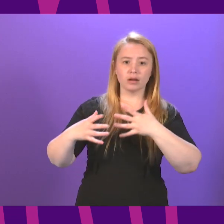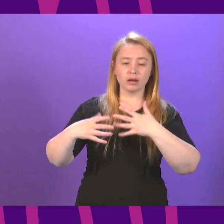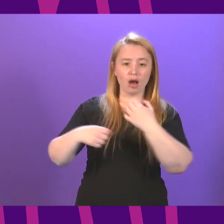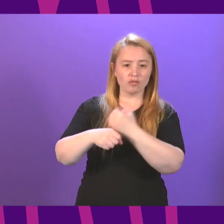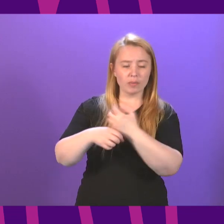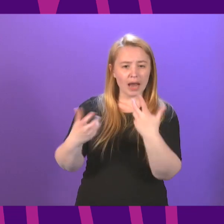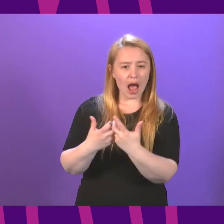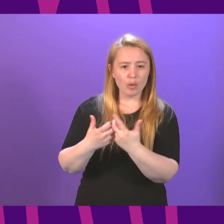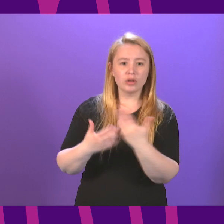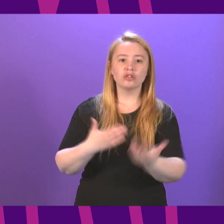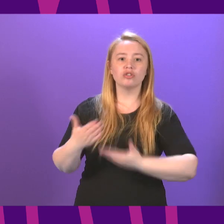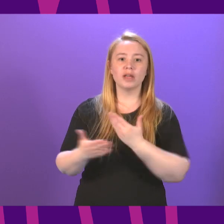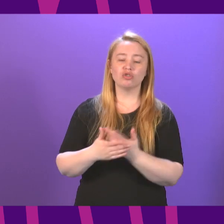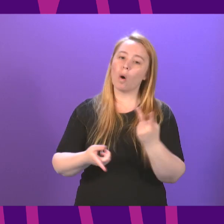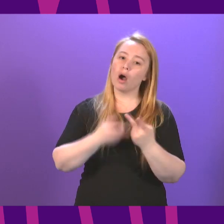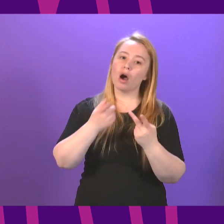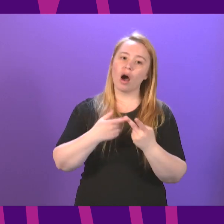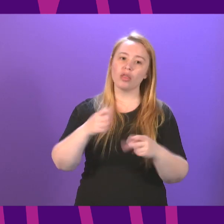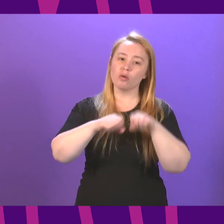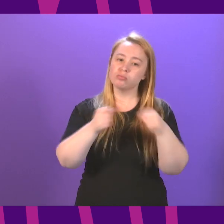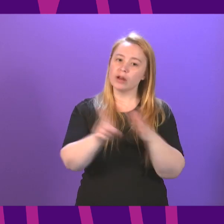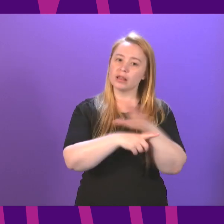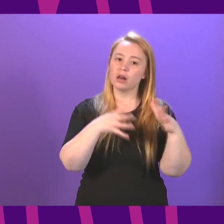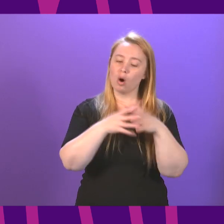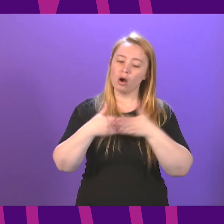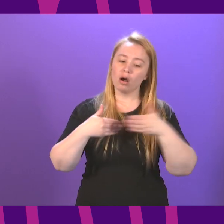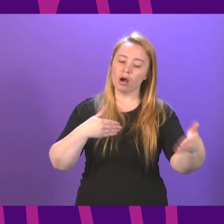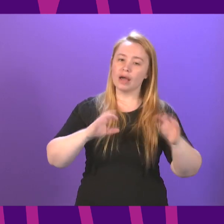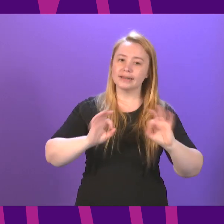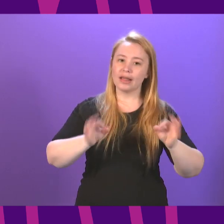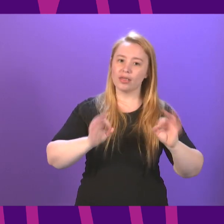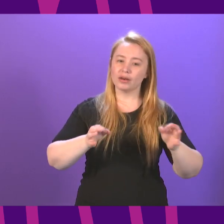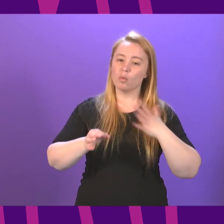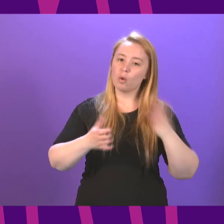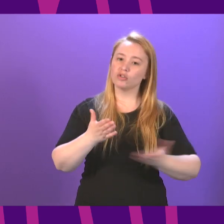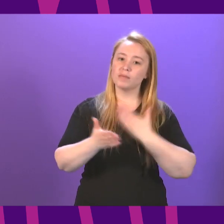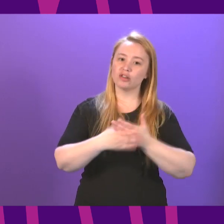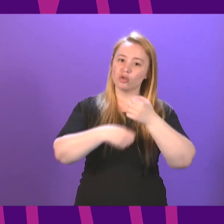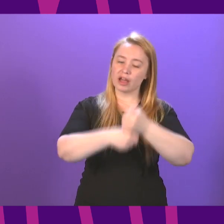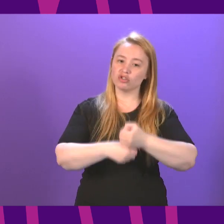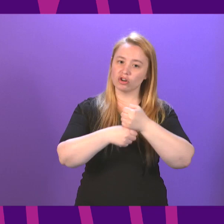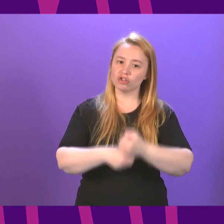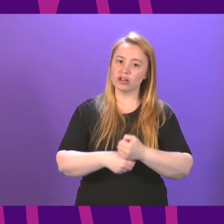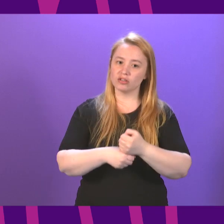no other unlawful regulations, and that churches in Scotland are not again forced to close.